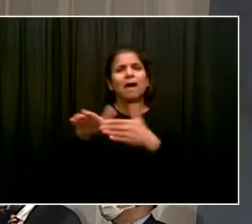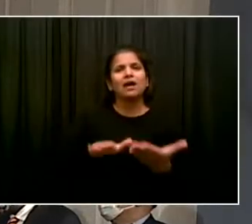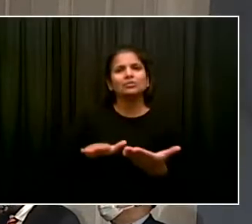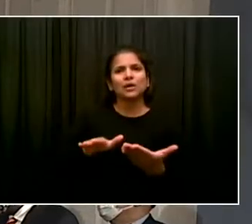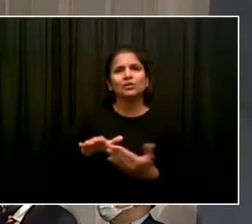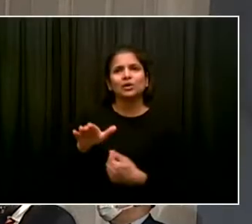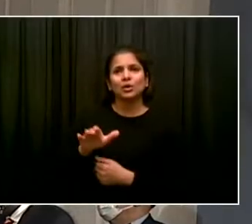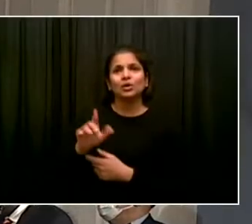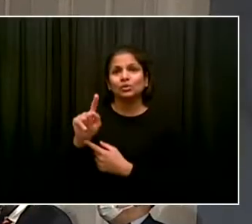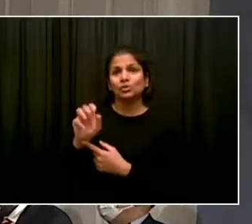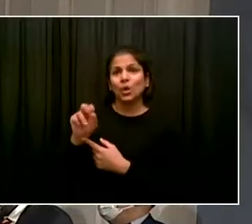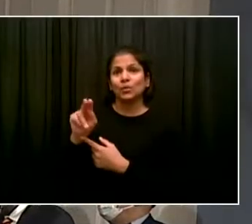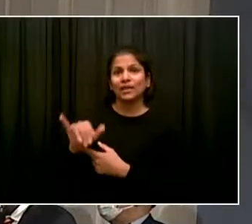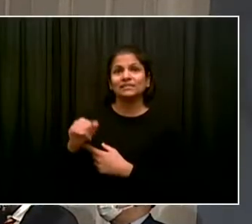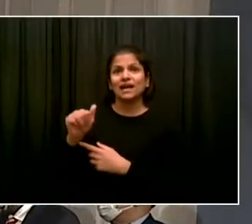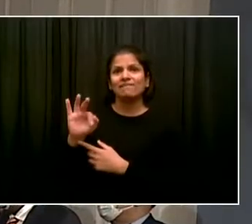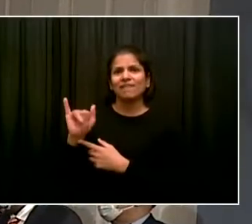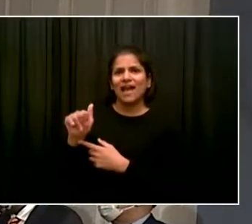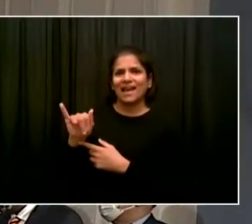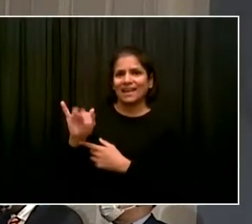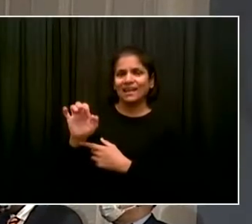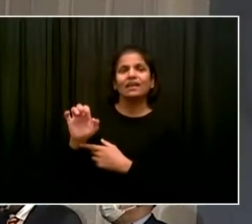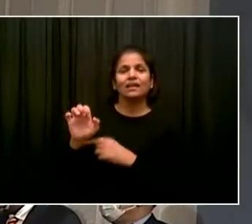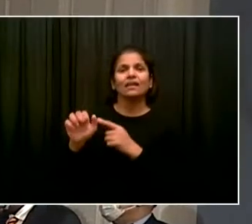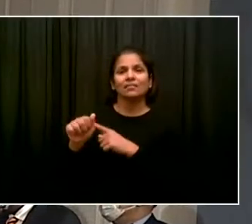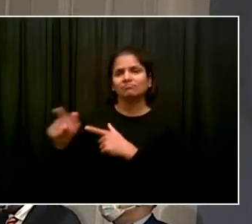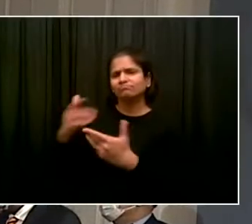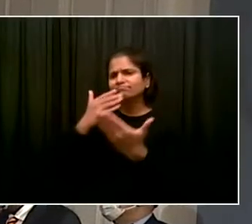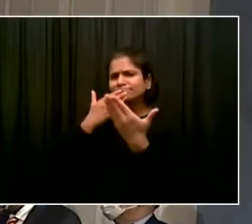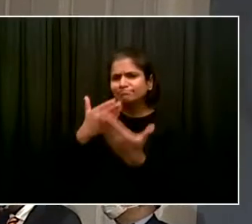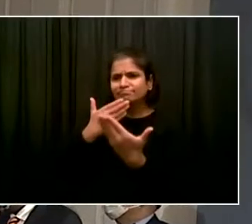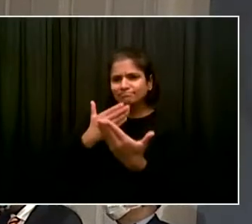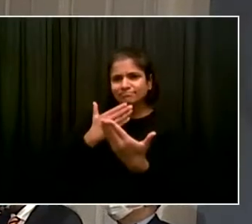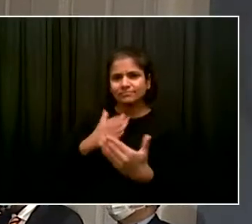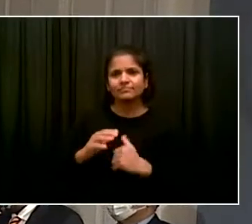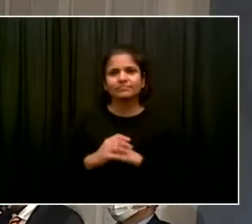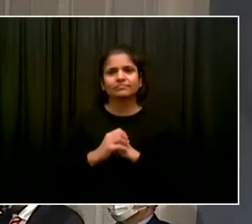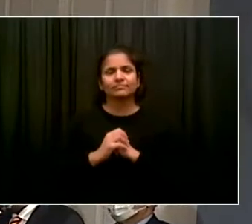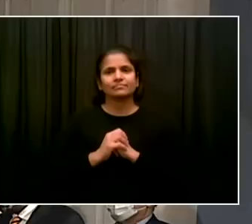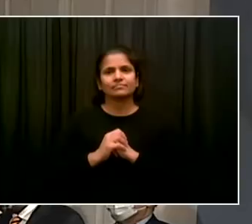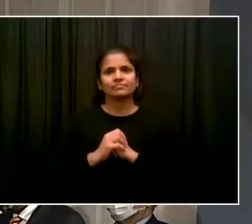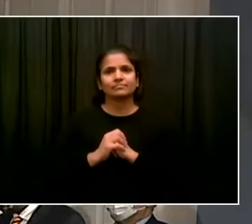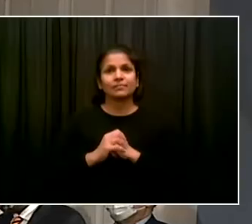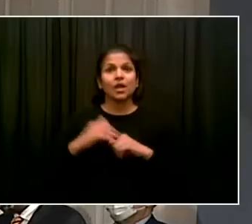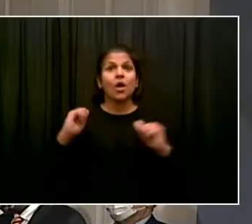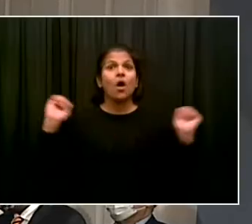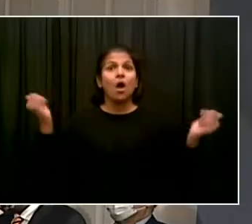HAS BEEN WITH ME THROUGH THE YEARS , TICKETS SUNSHINE WHO IS